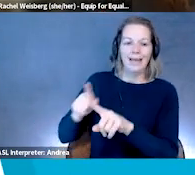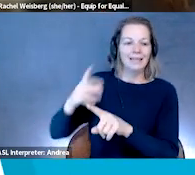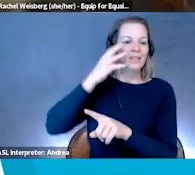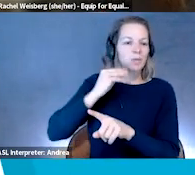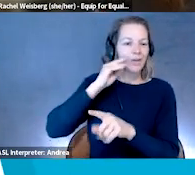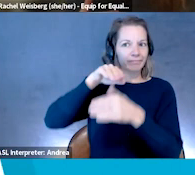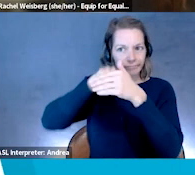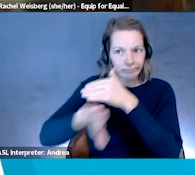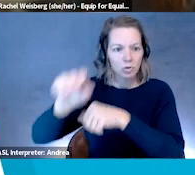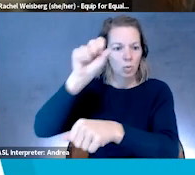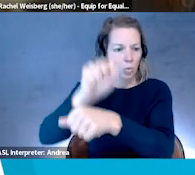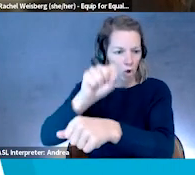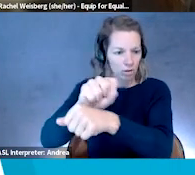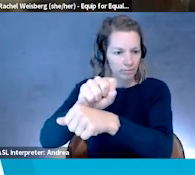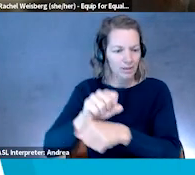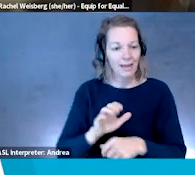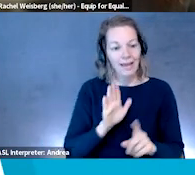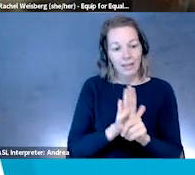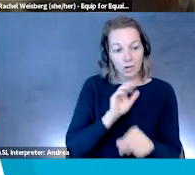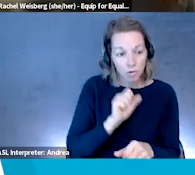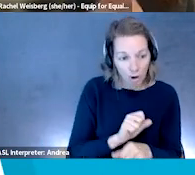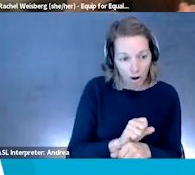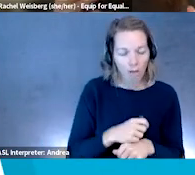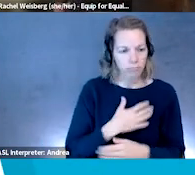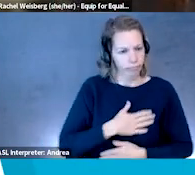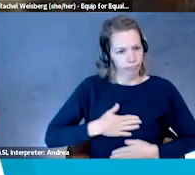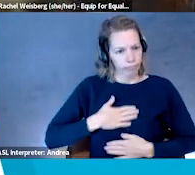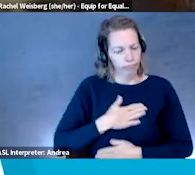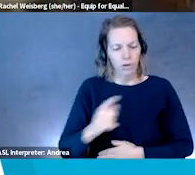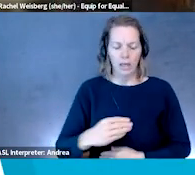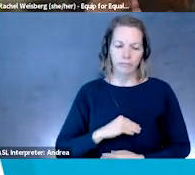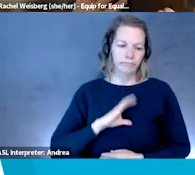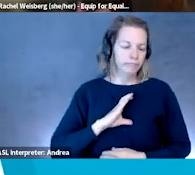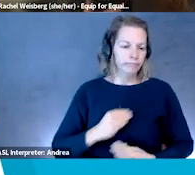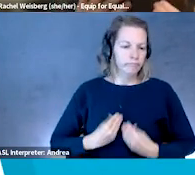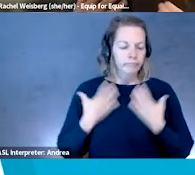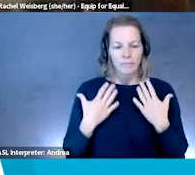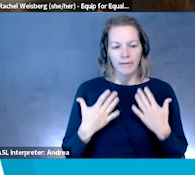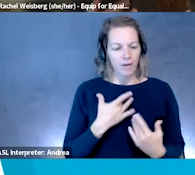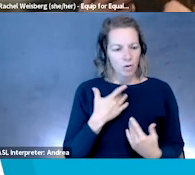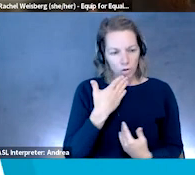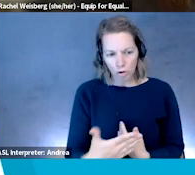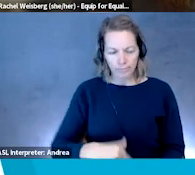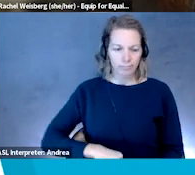GREW UP WITH A DAD WITH A DISABILITY. AND THE BIGGEST THING THAT IMPACTED ME WAS HIS EXPERIENCE WITH WORK. HE